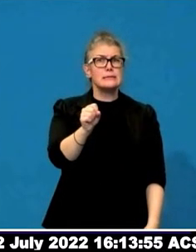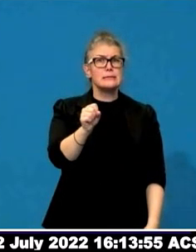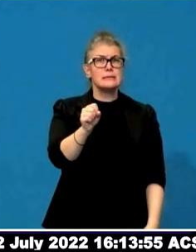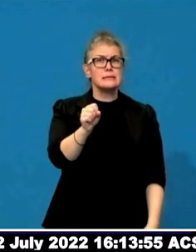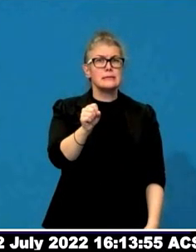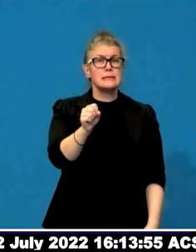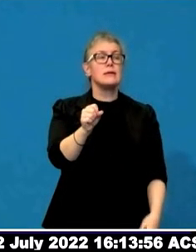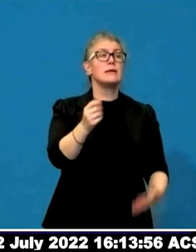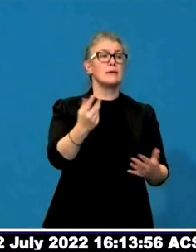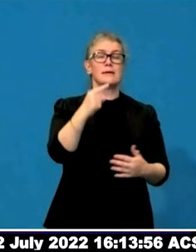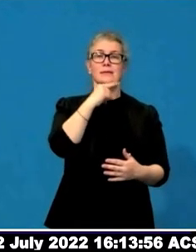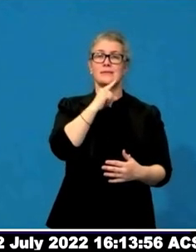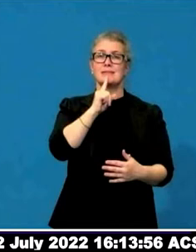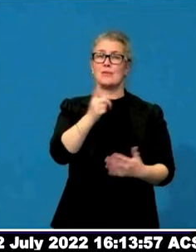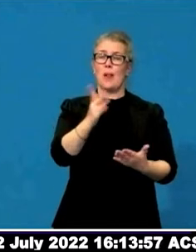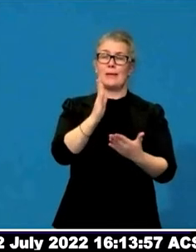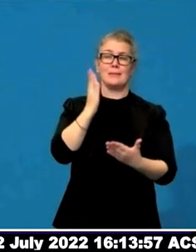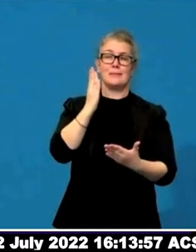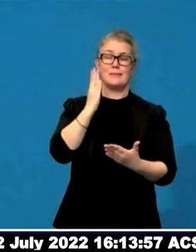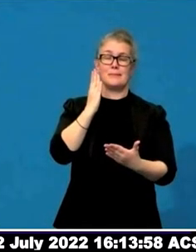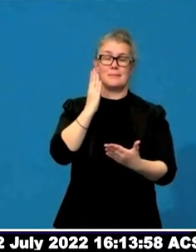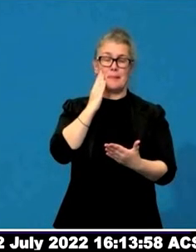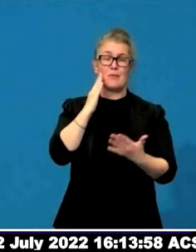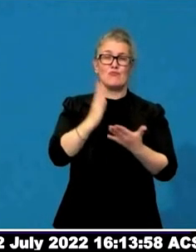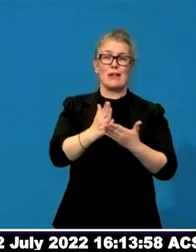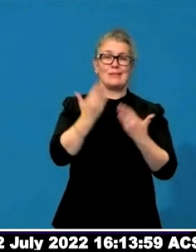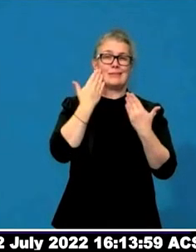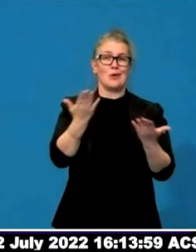So Mum doesn't really know where the office on the island is.